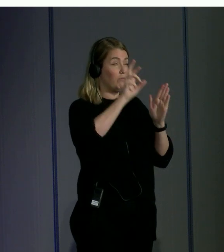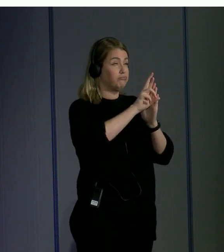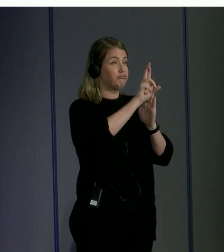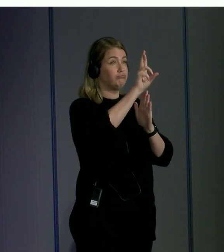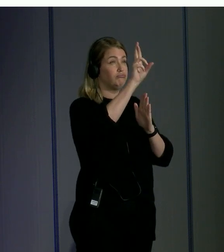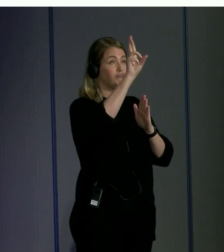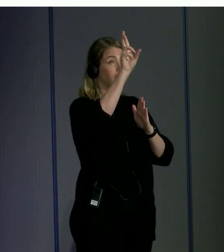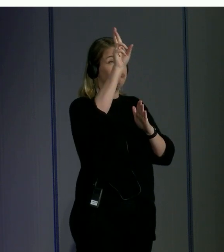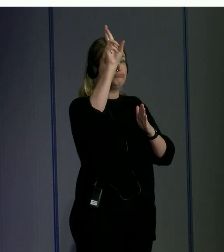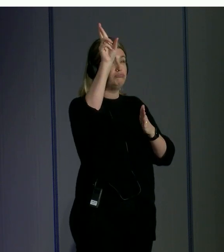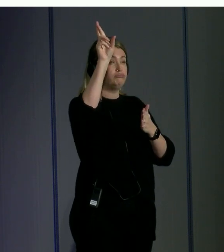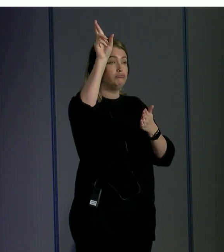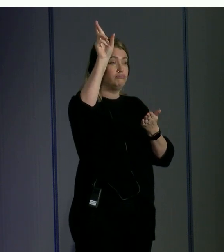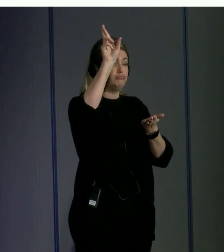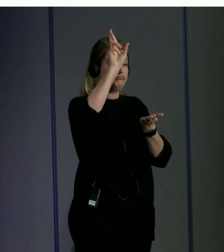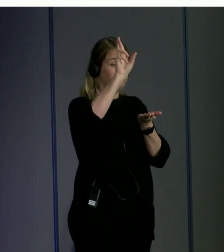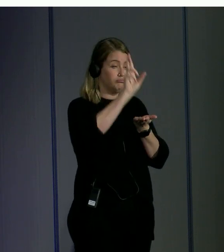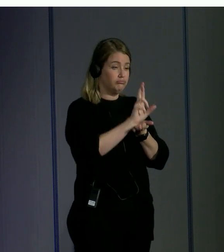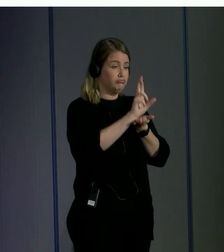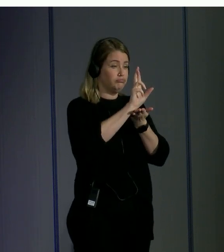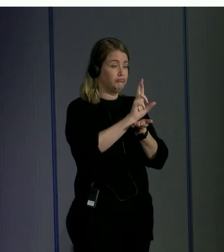why they were doing it, common goal, common understanding.